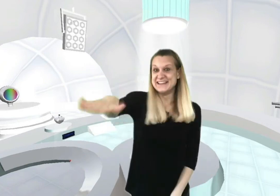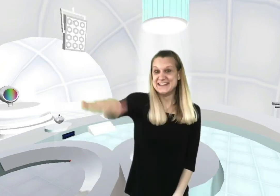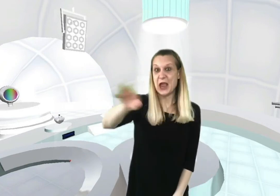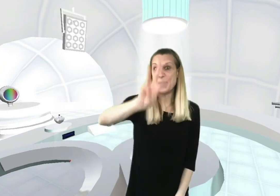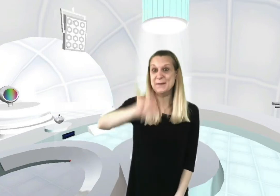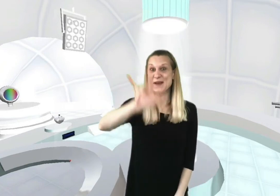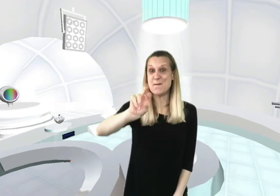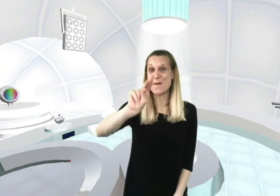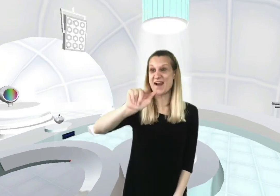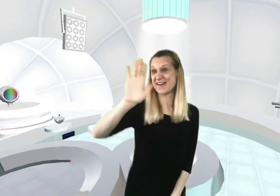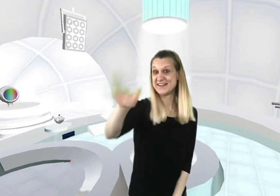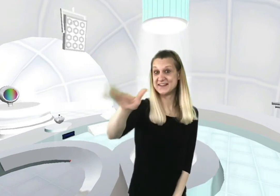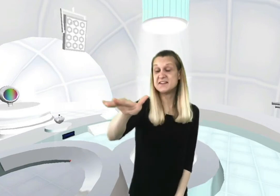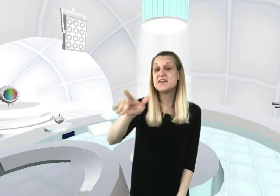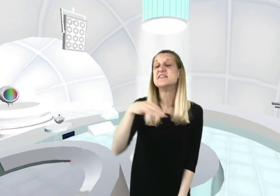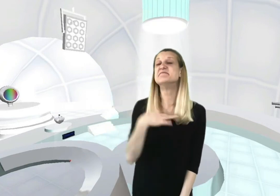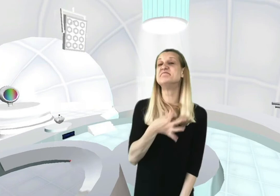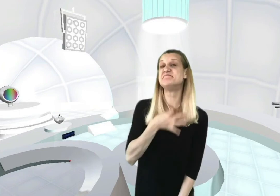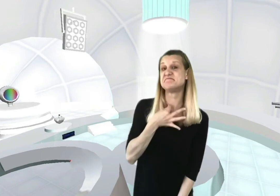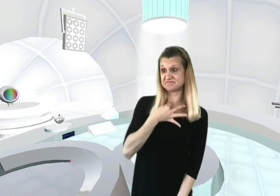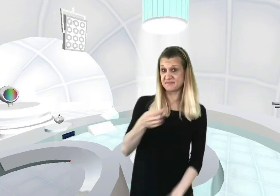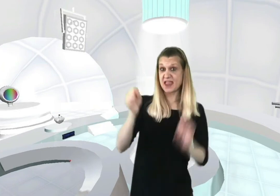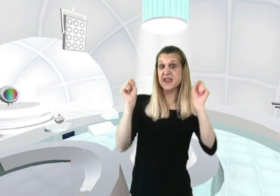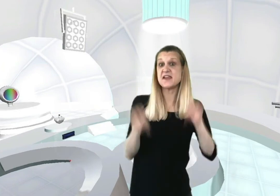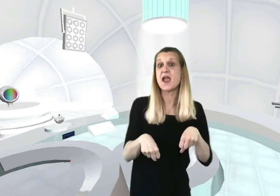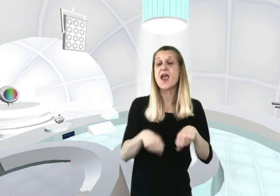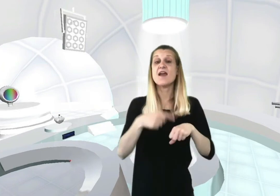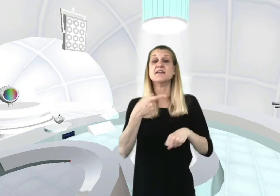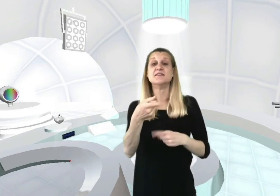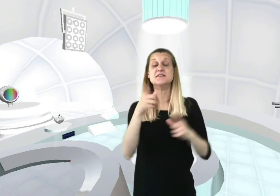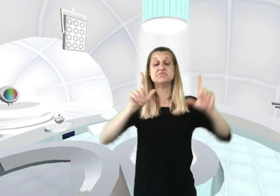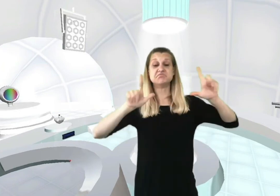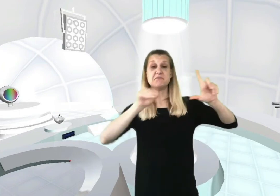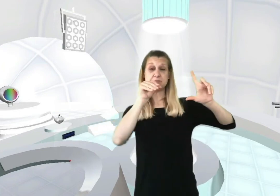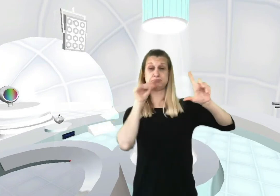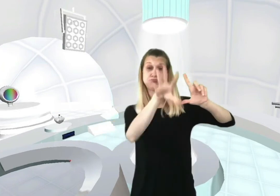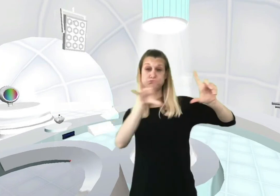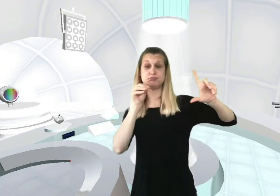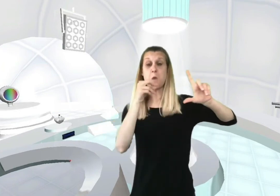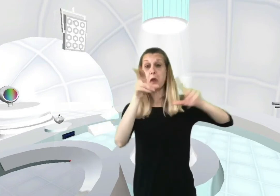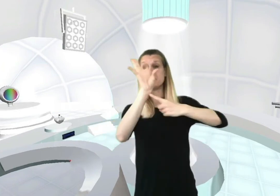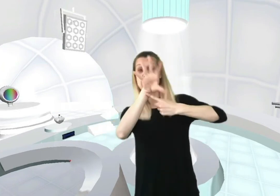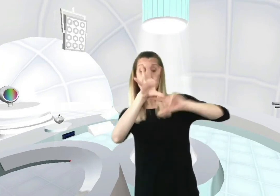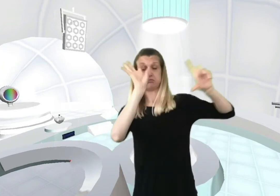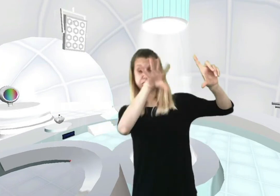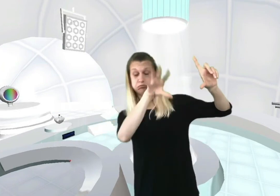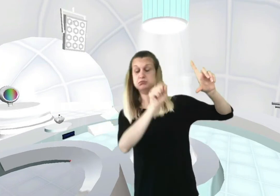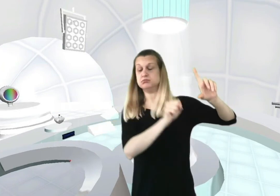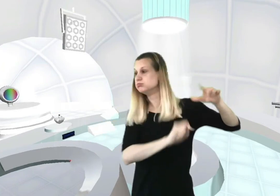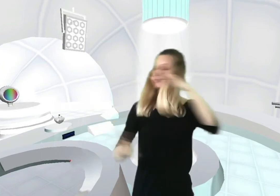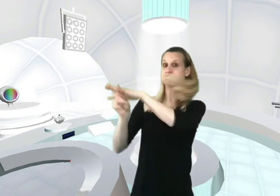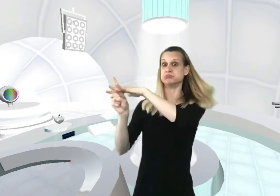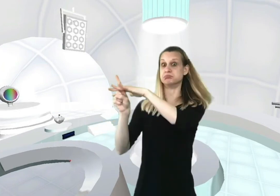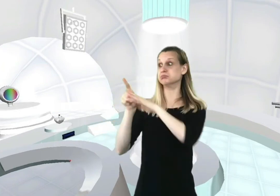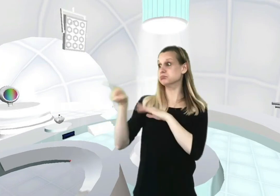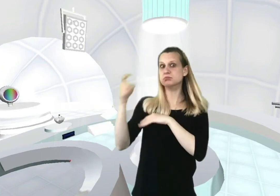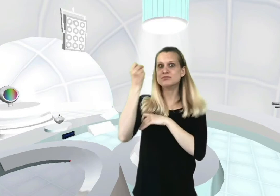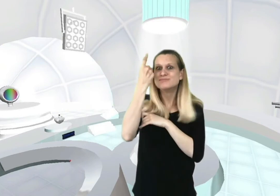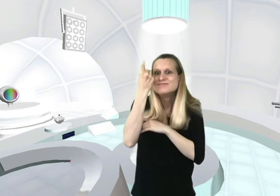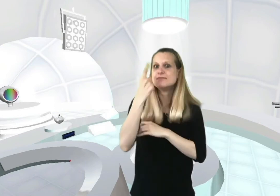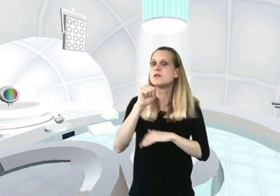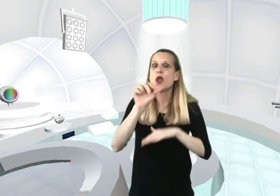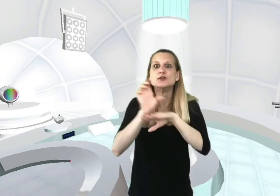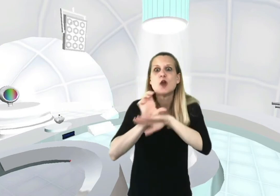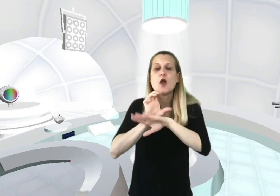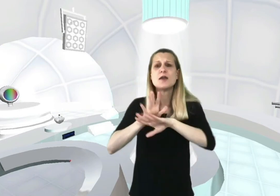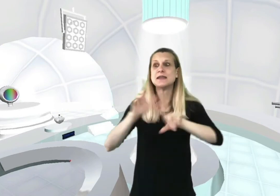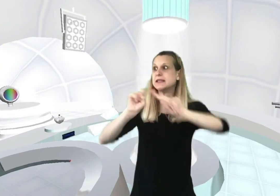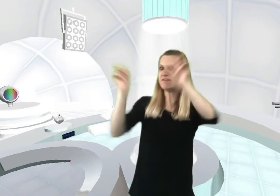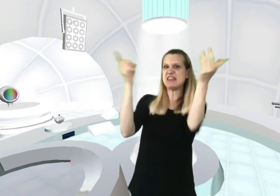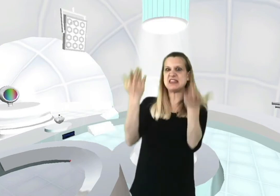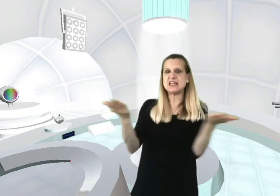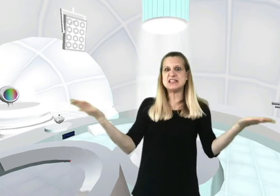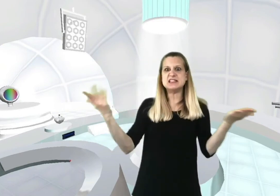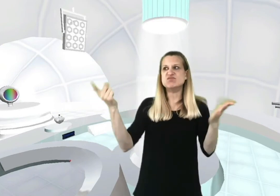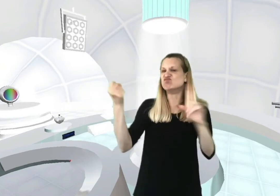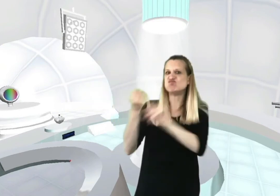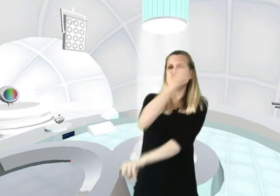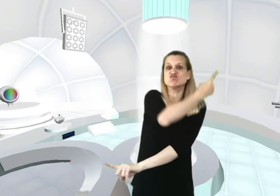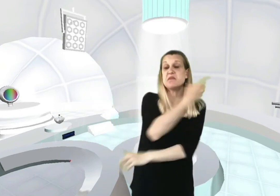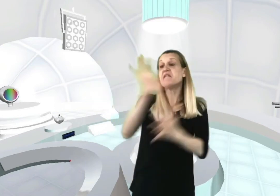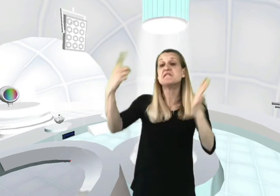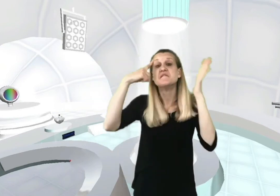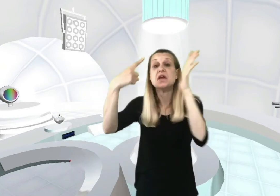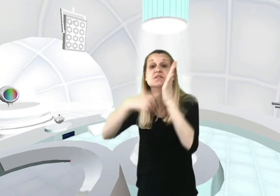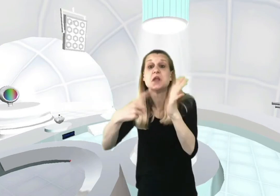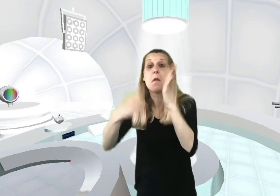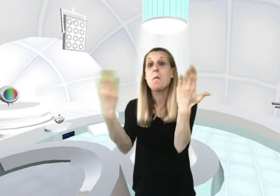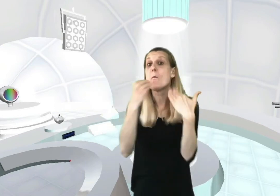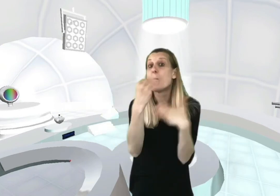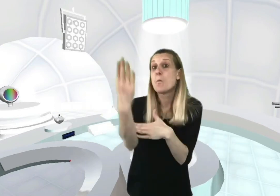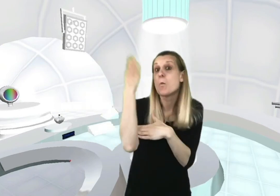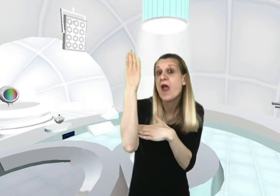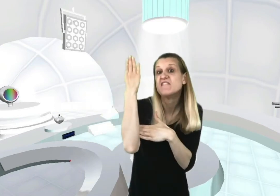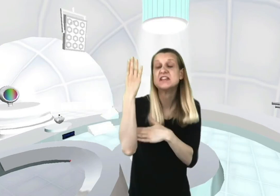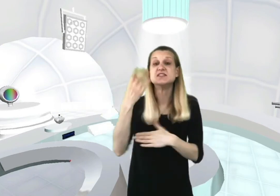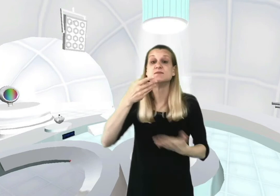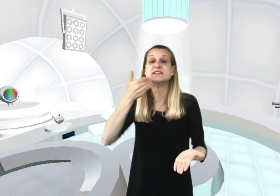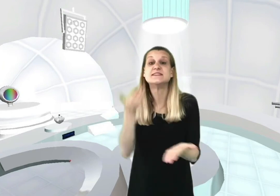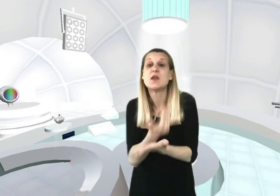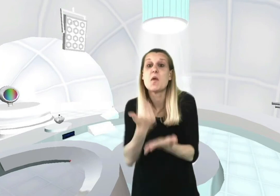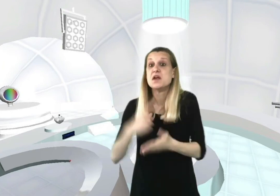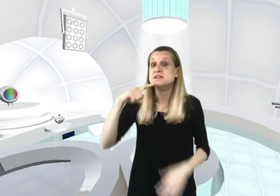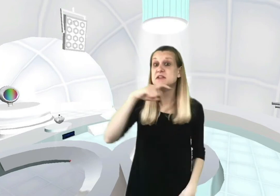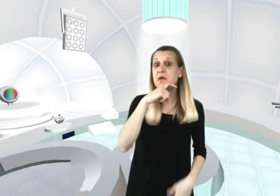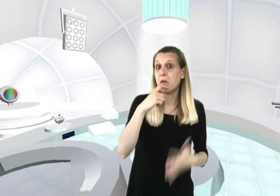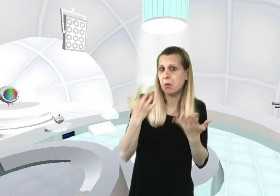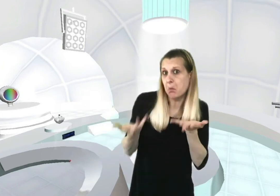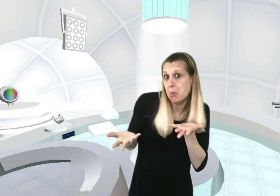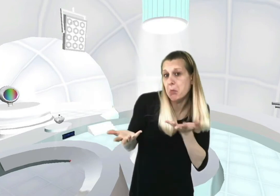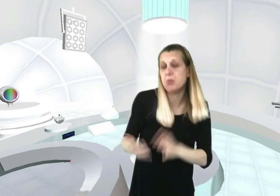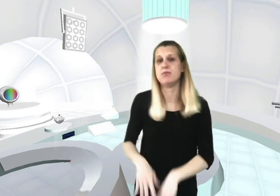"But Mr. Wonka," he shouted, "can you send other things through the air in the same way? Breakfast cereal, for instance?"